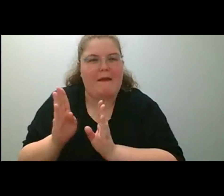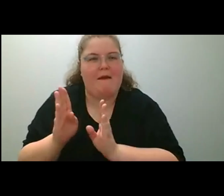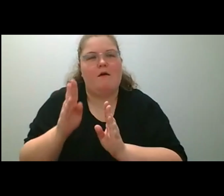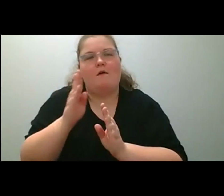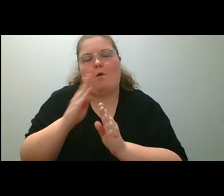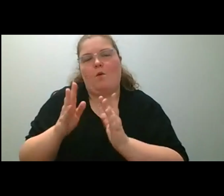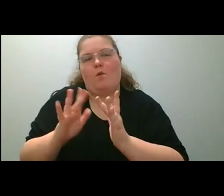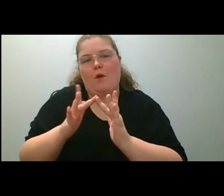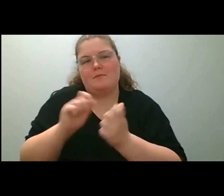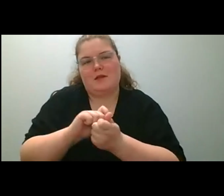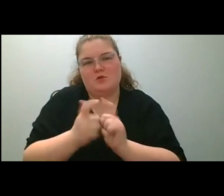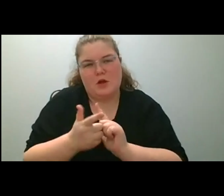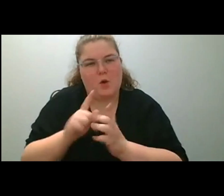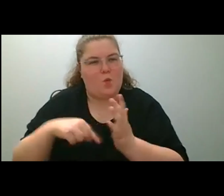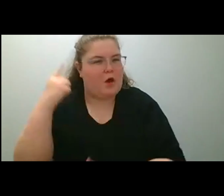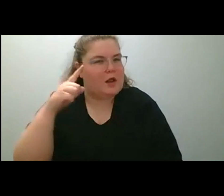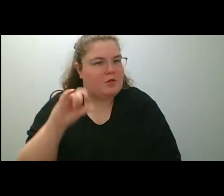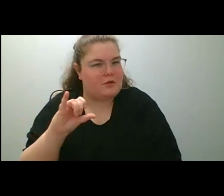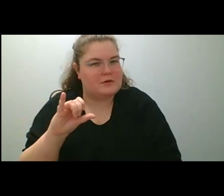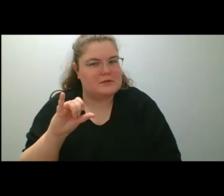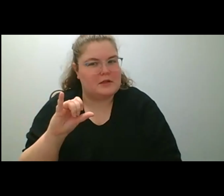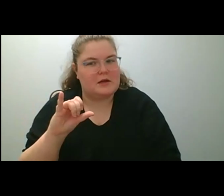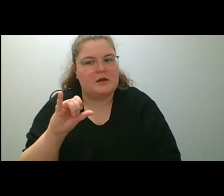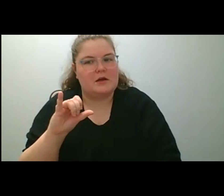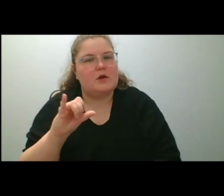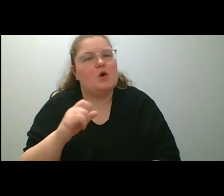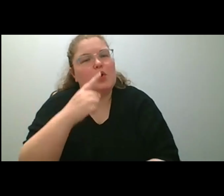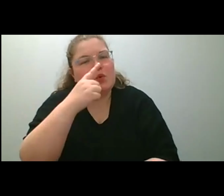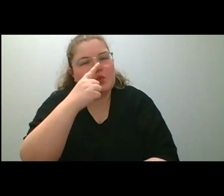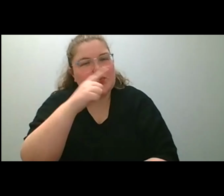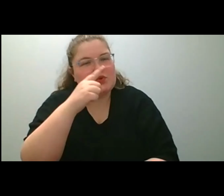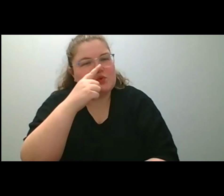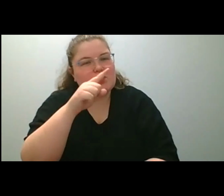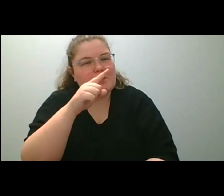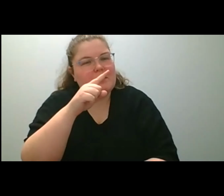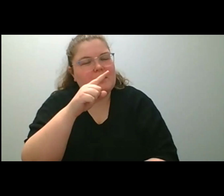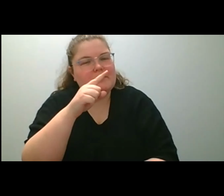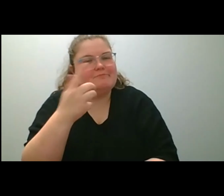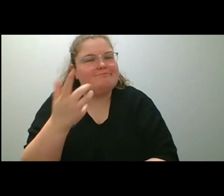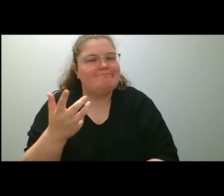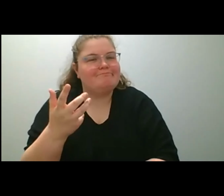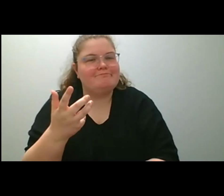and what that might look like. Can you speak just a little bit about, one, how do people decide